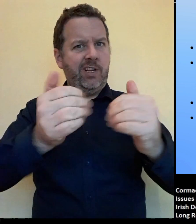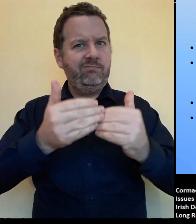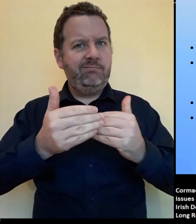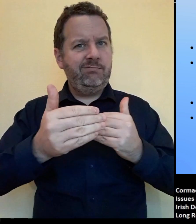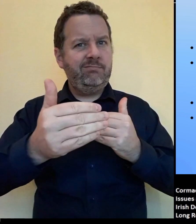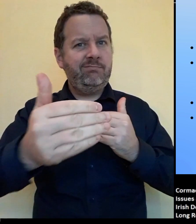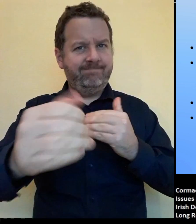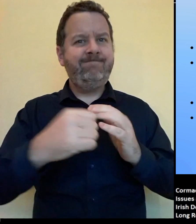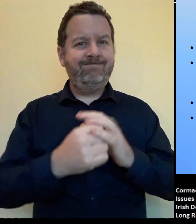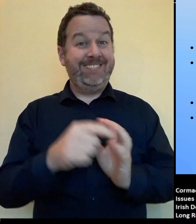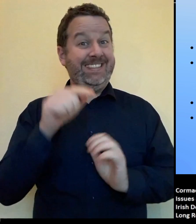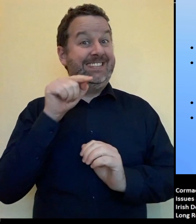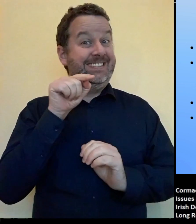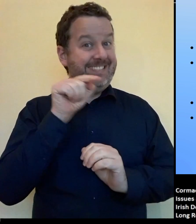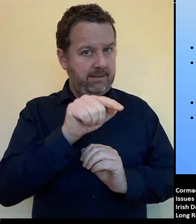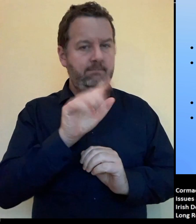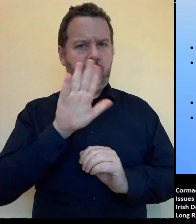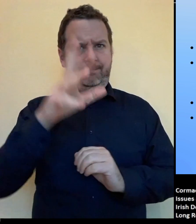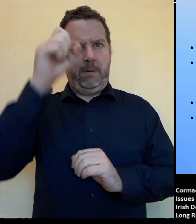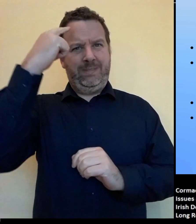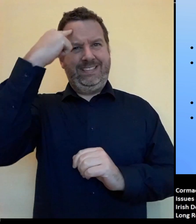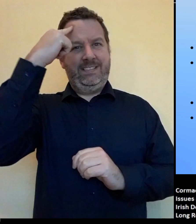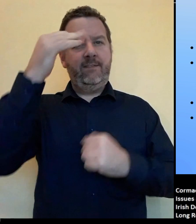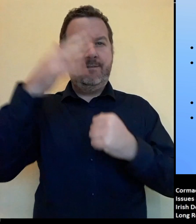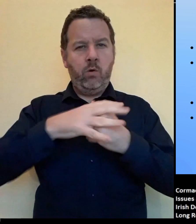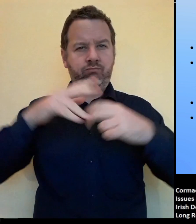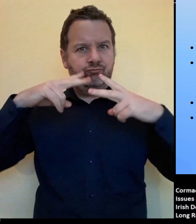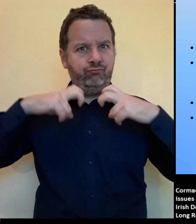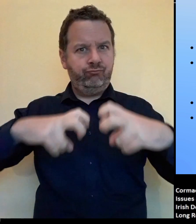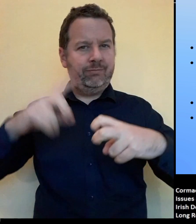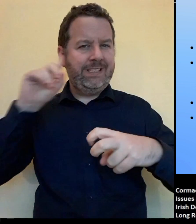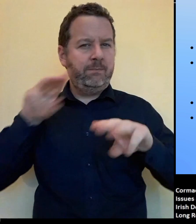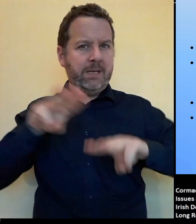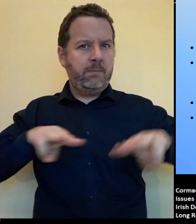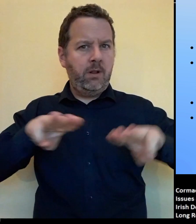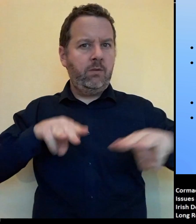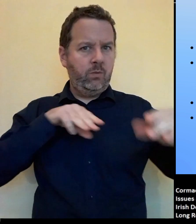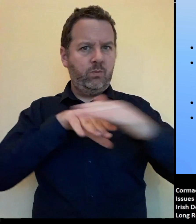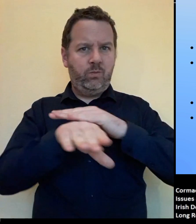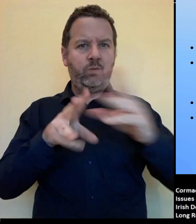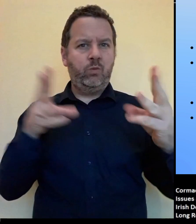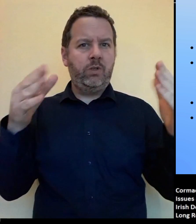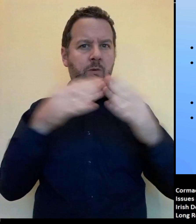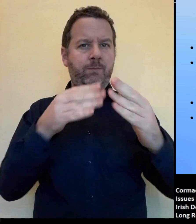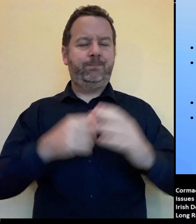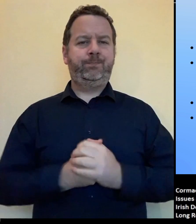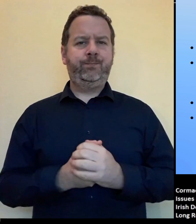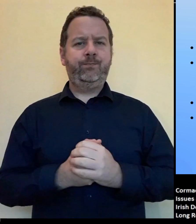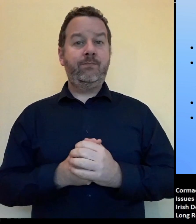over the decades, and this effects our study of deaf paupers.